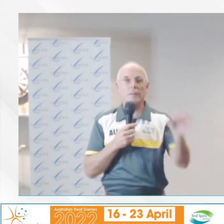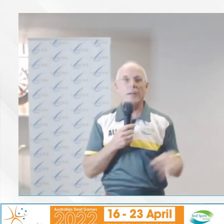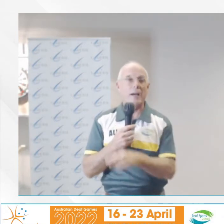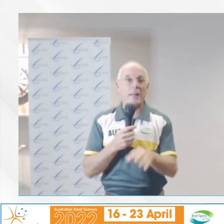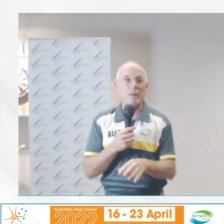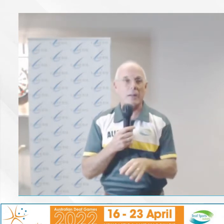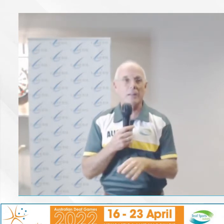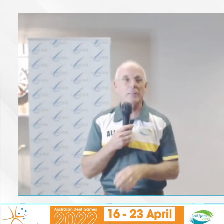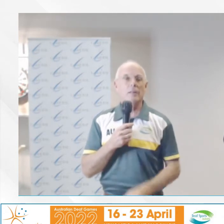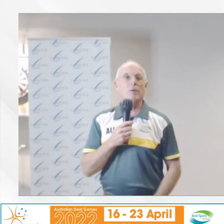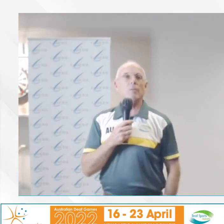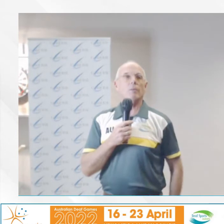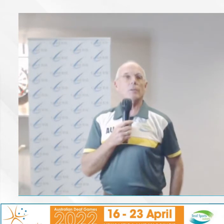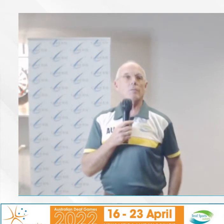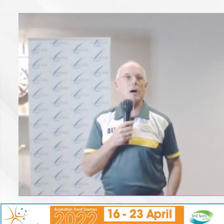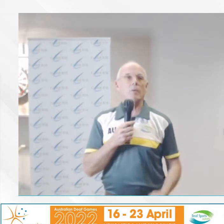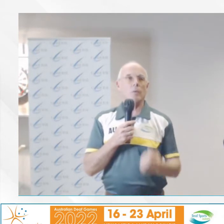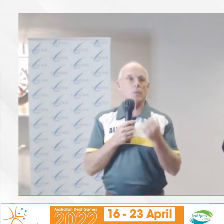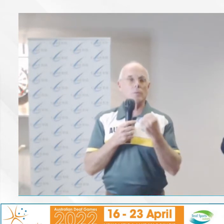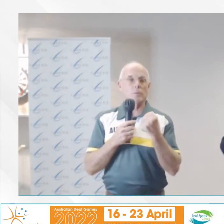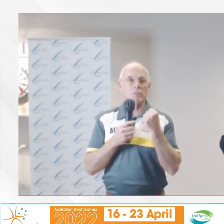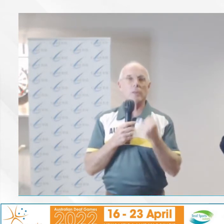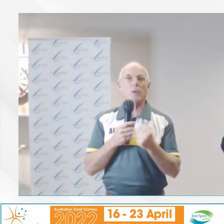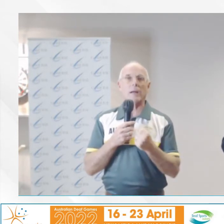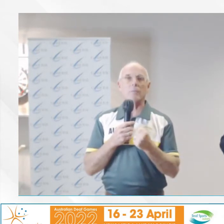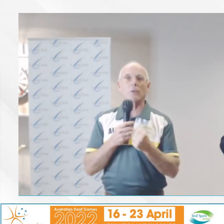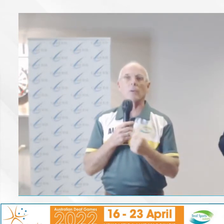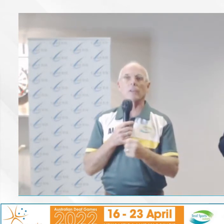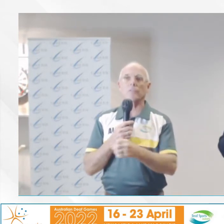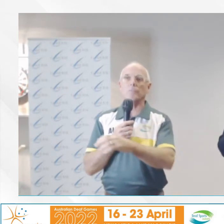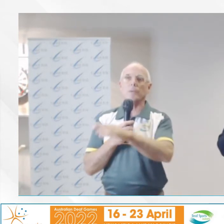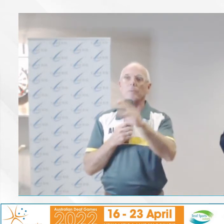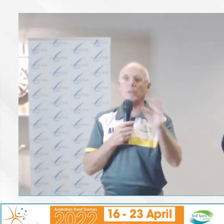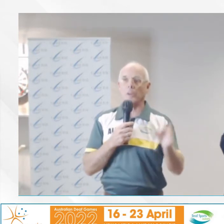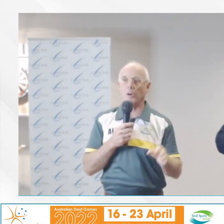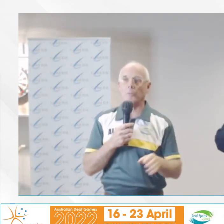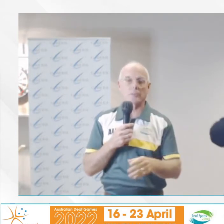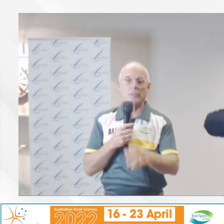an area but at the moment we really want eight ball if some people can help us